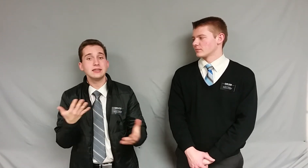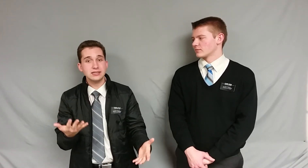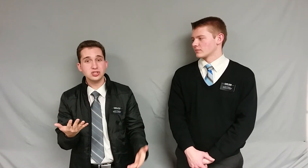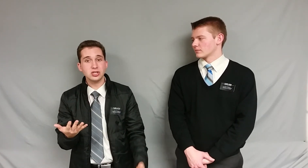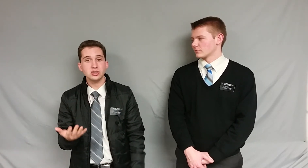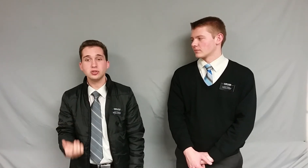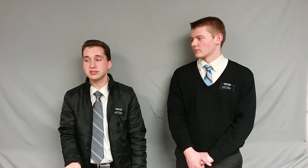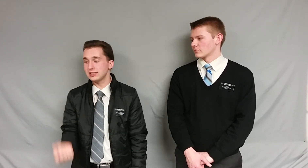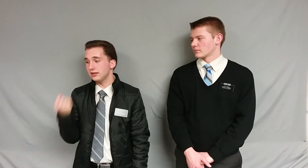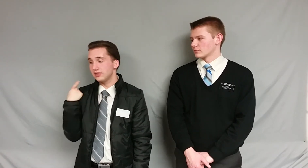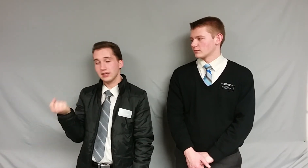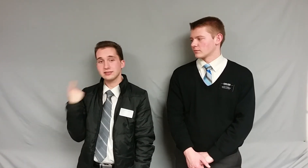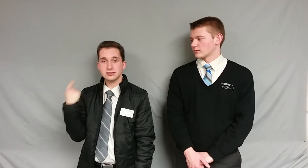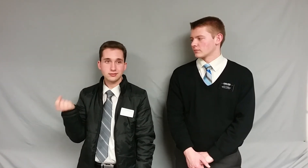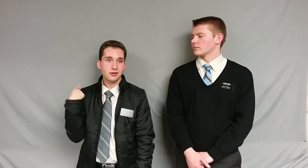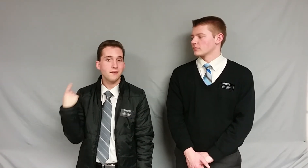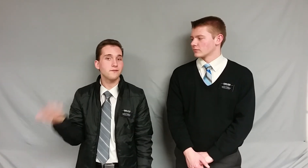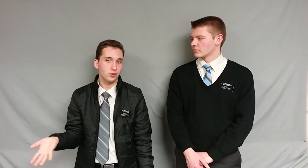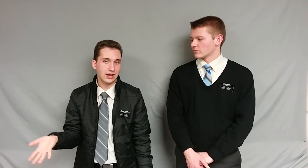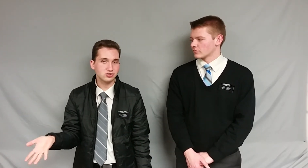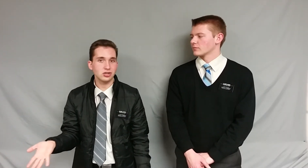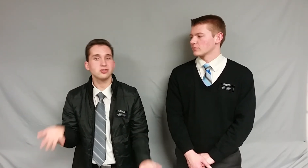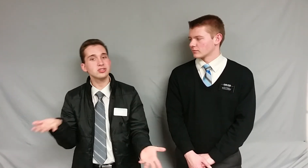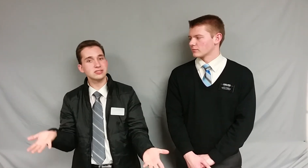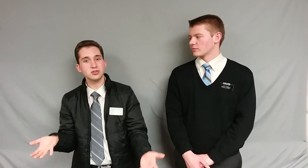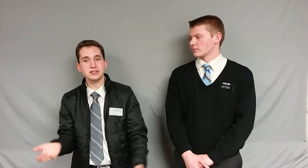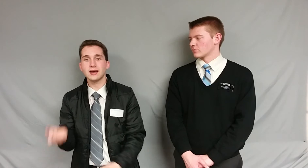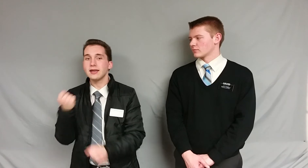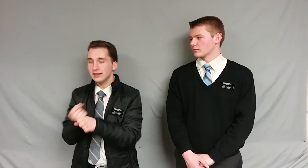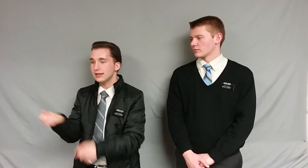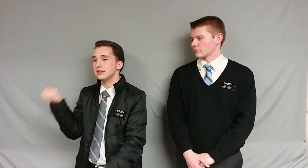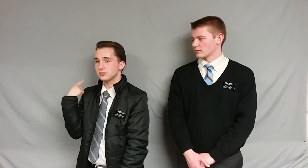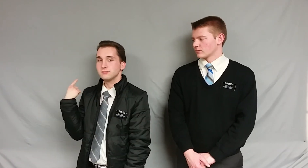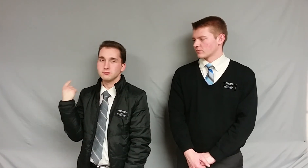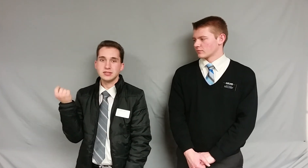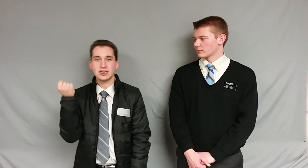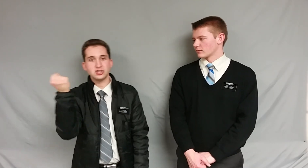In addition, you'll see this for last year. Just so if you see that, it means last year.